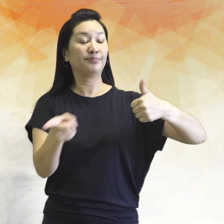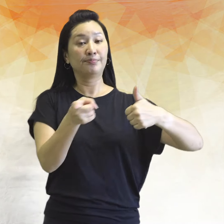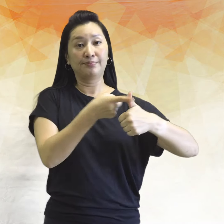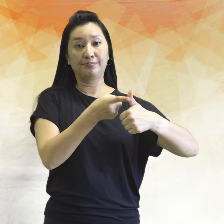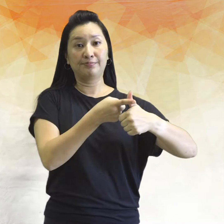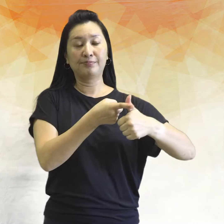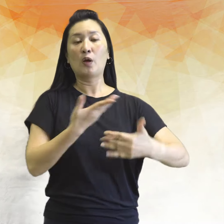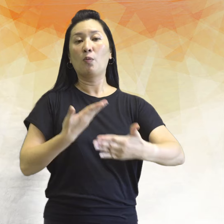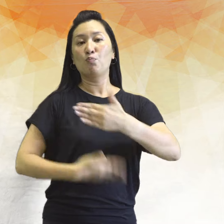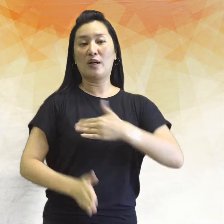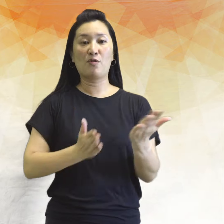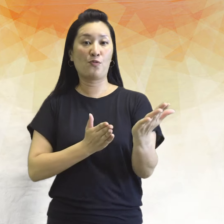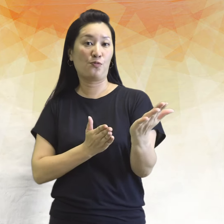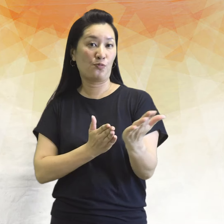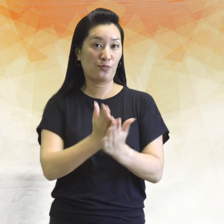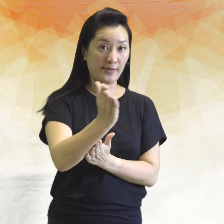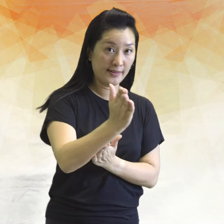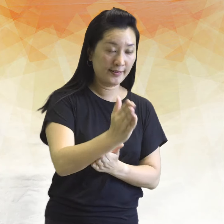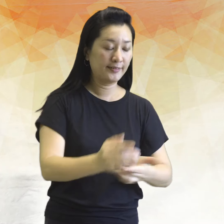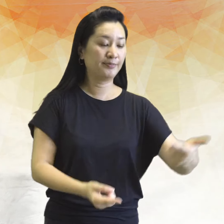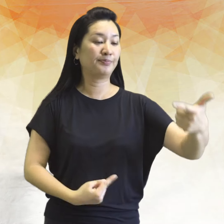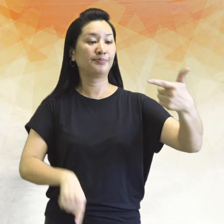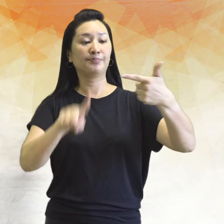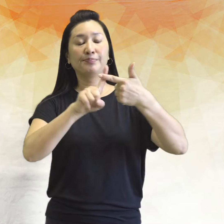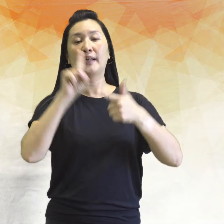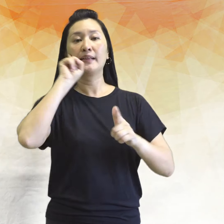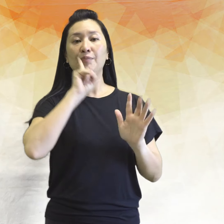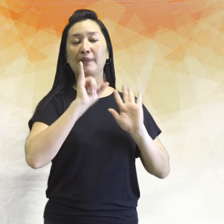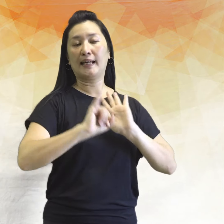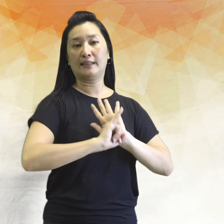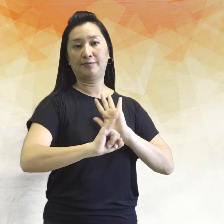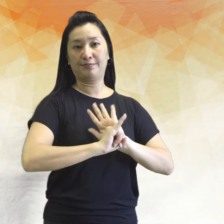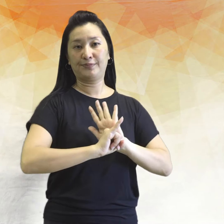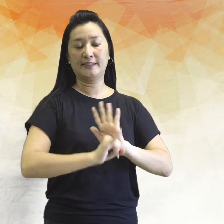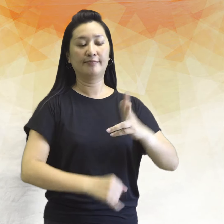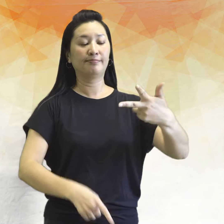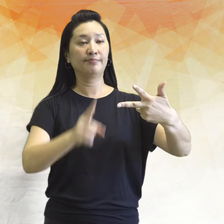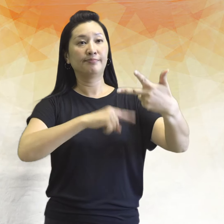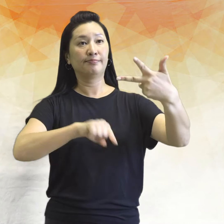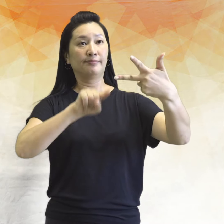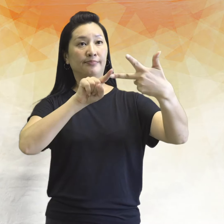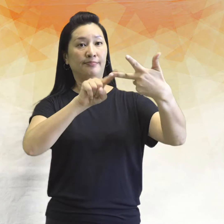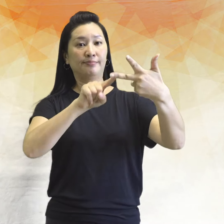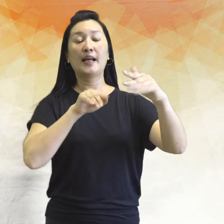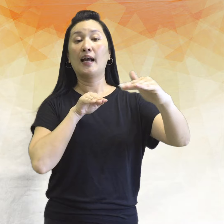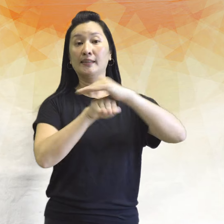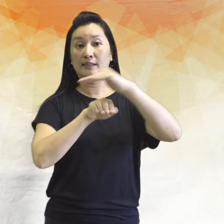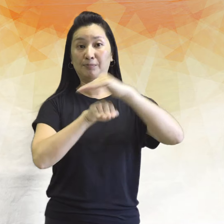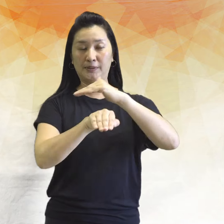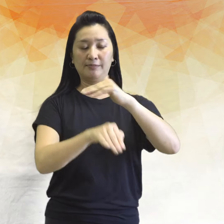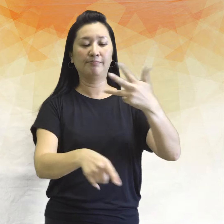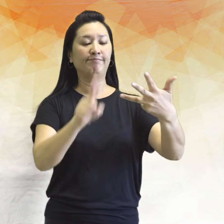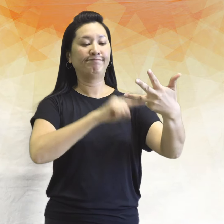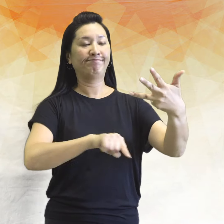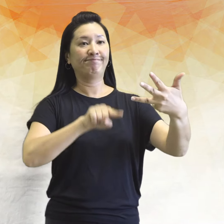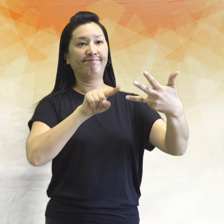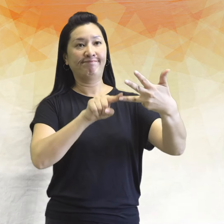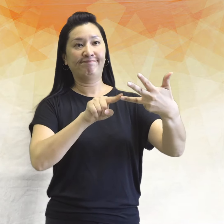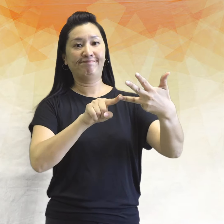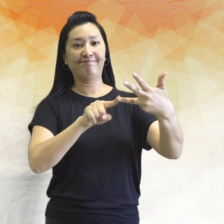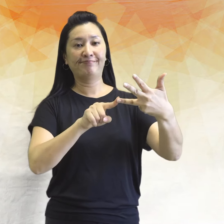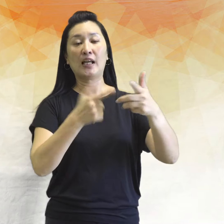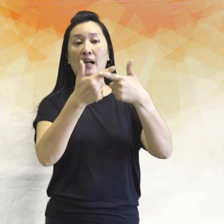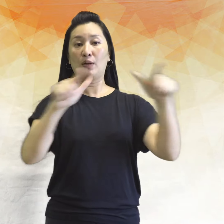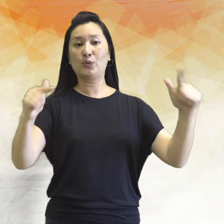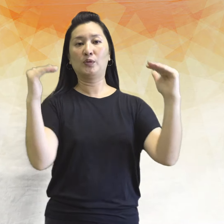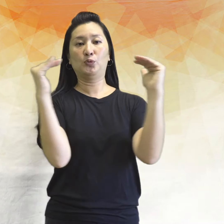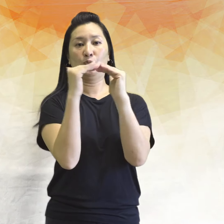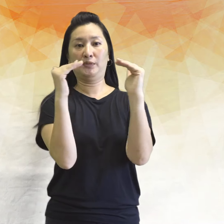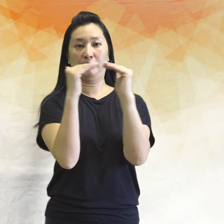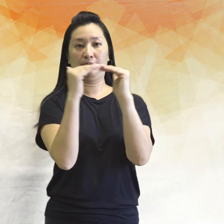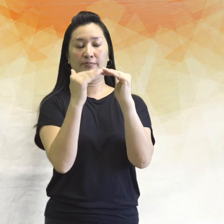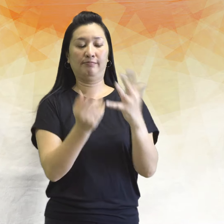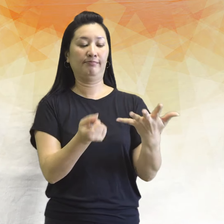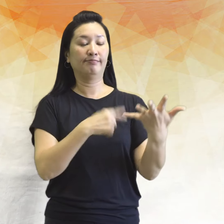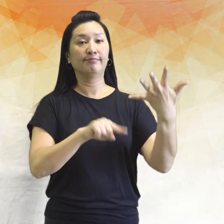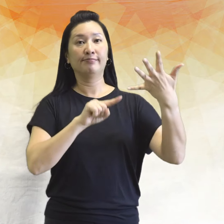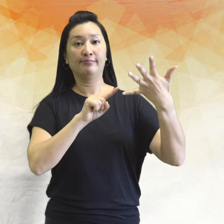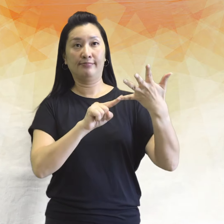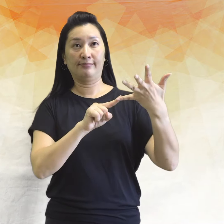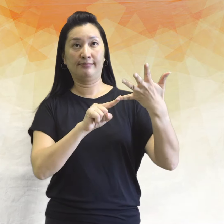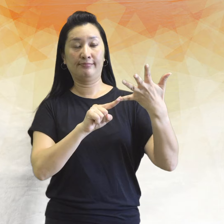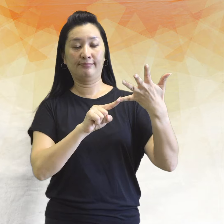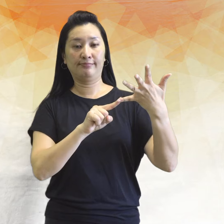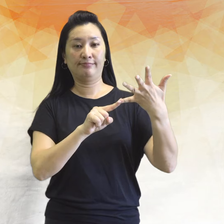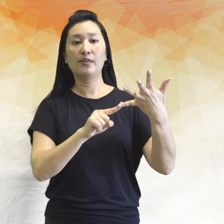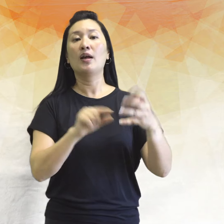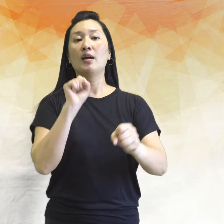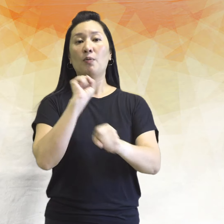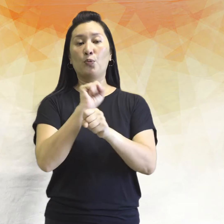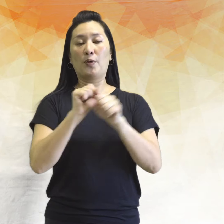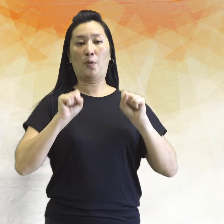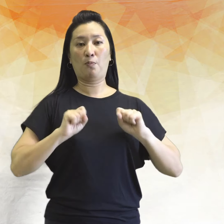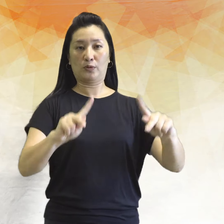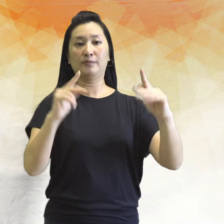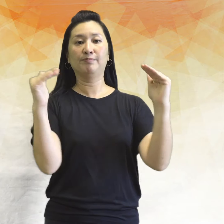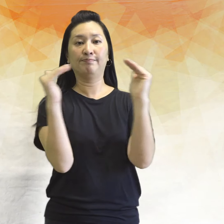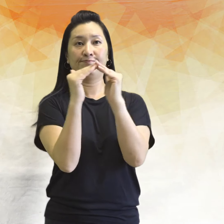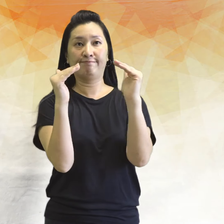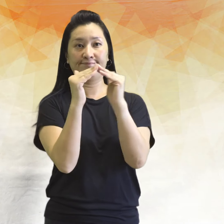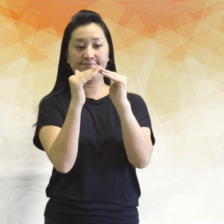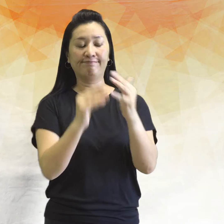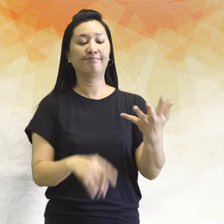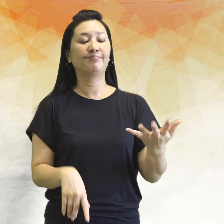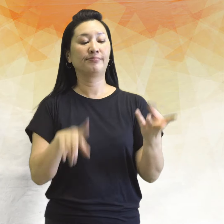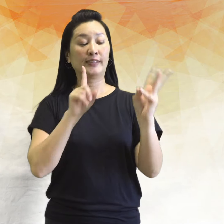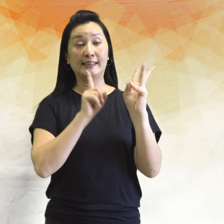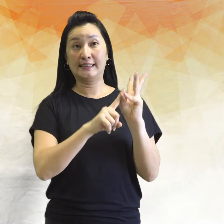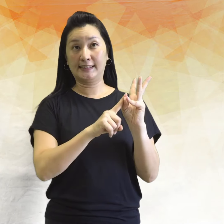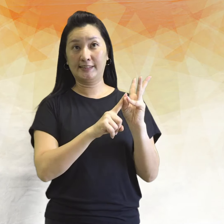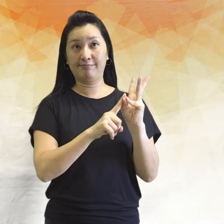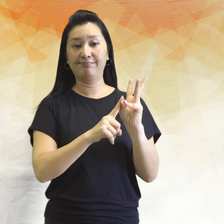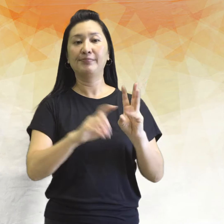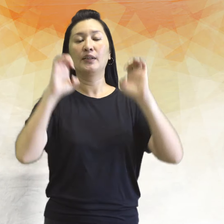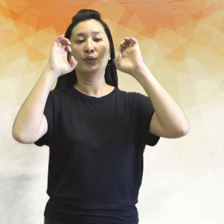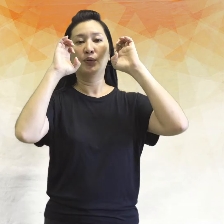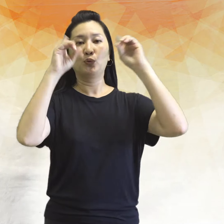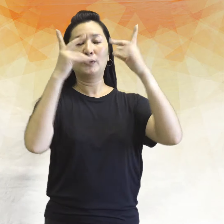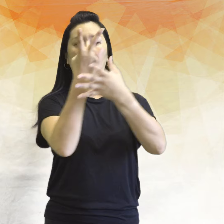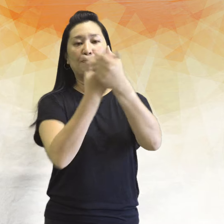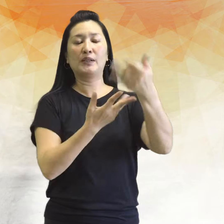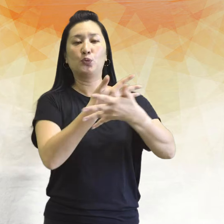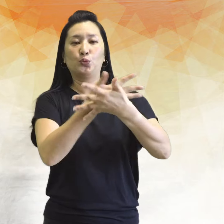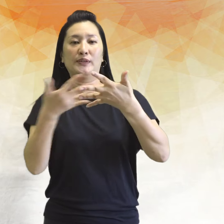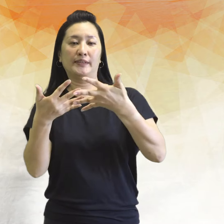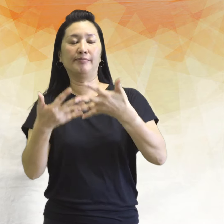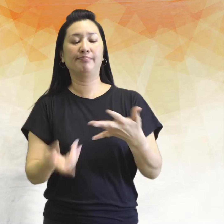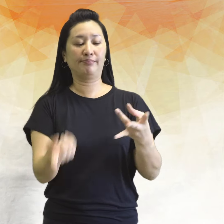Birth Right, Deaf Identify, Accessibility, Equal Language, Equal Employment Opportunities, Bilingual Education,